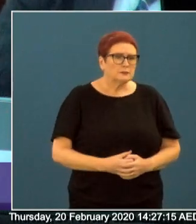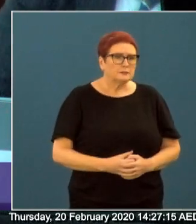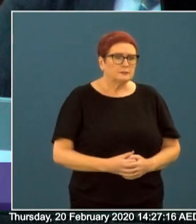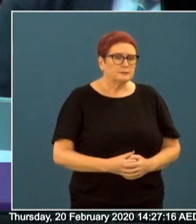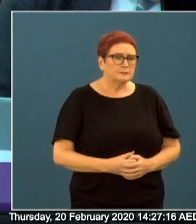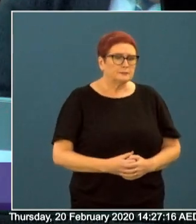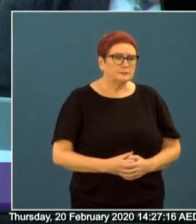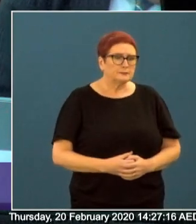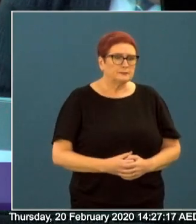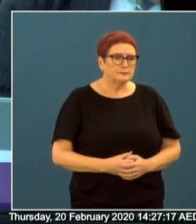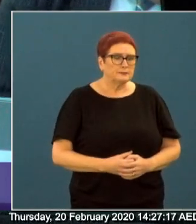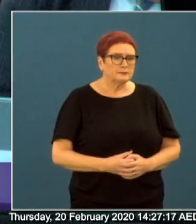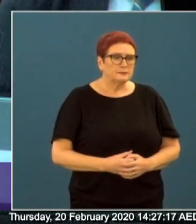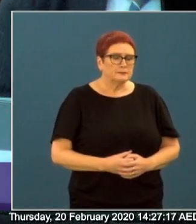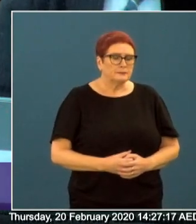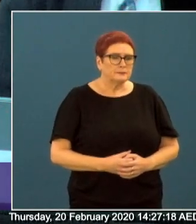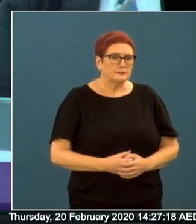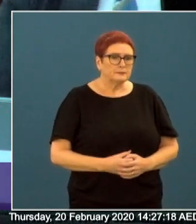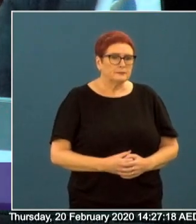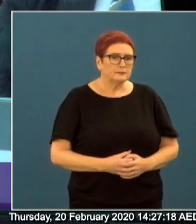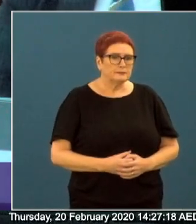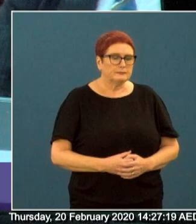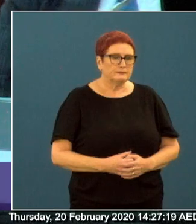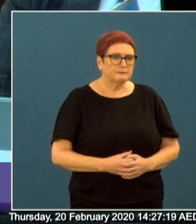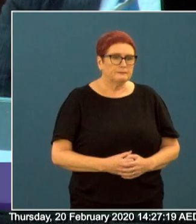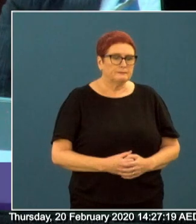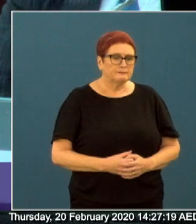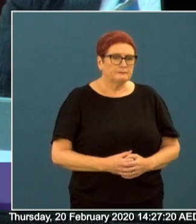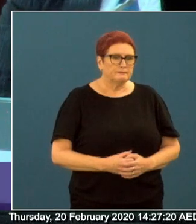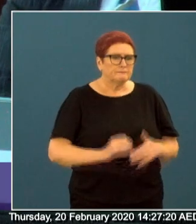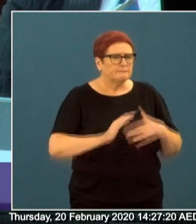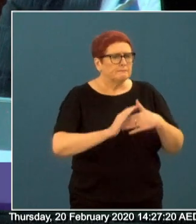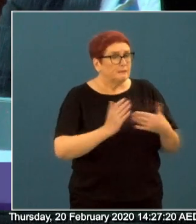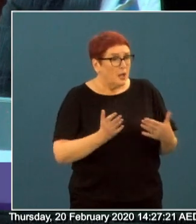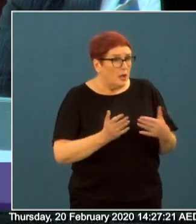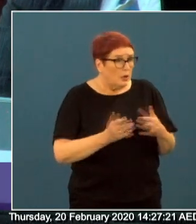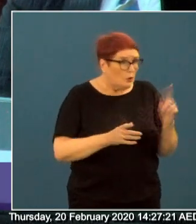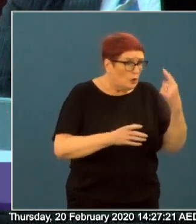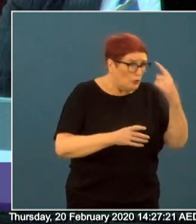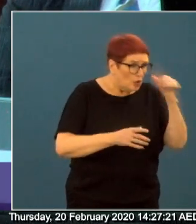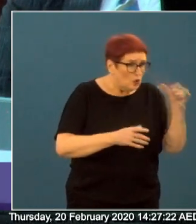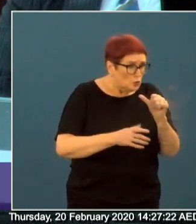but to take that to the type of work that needs to be done on a national level, is that right?